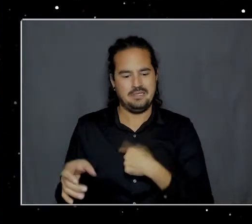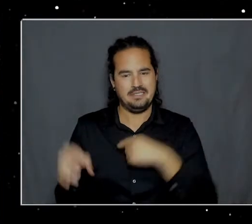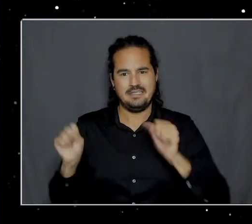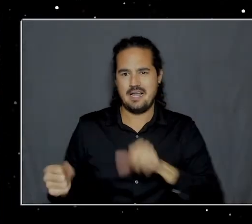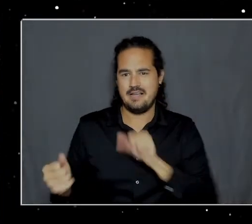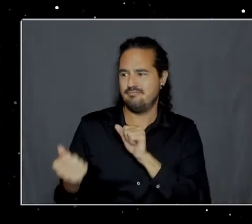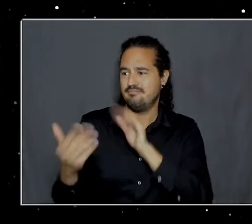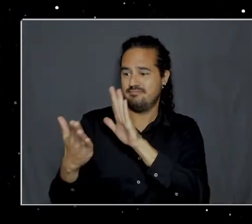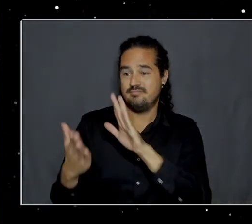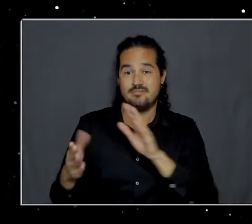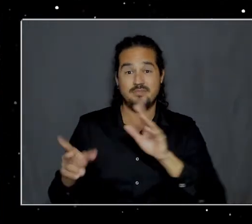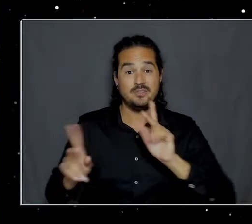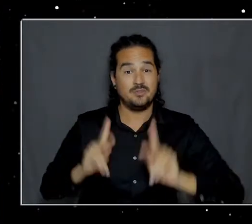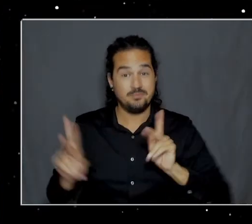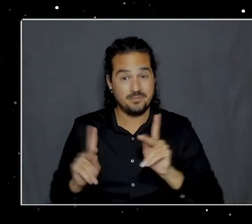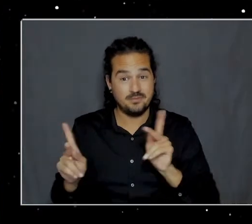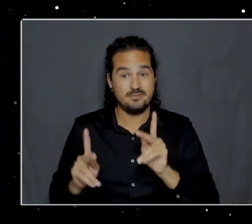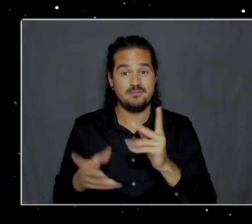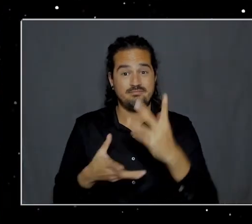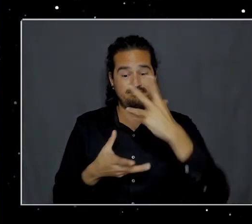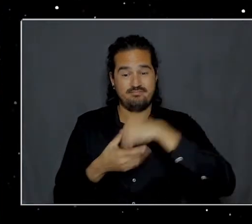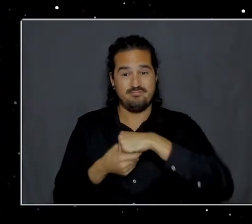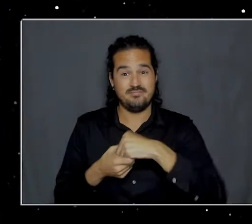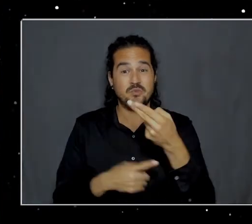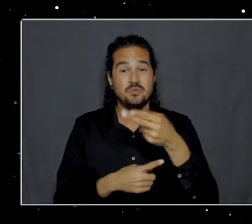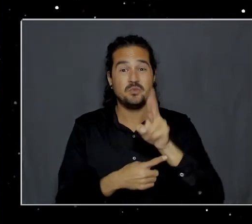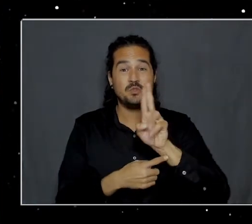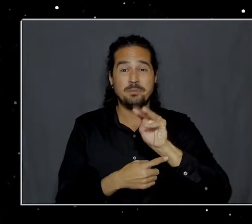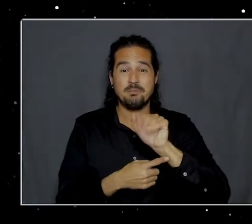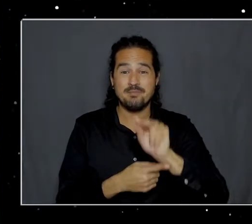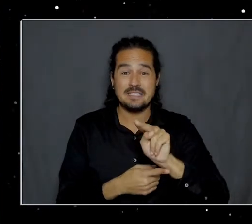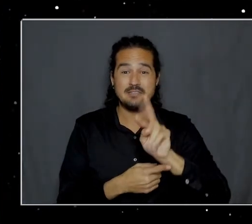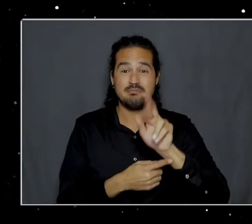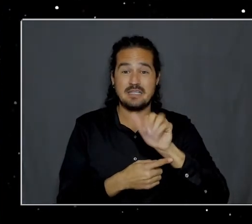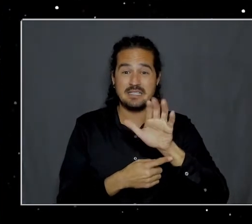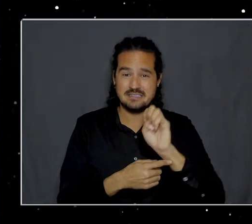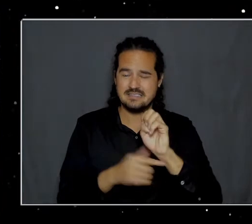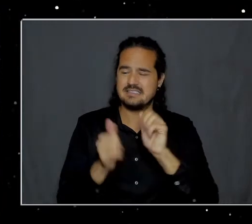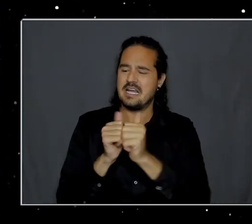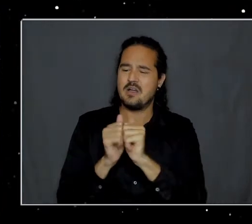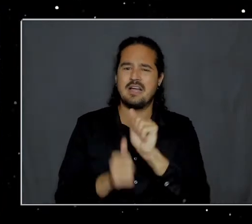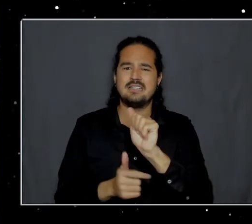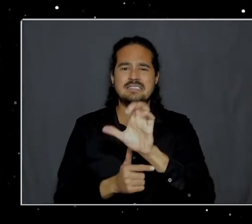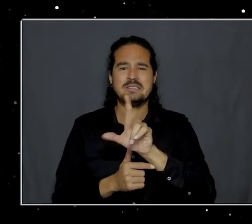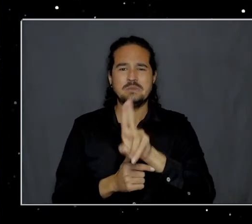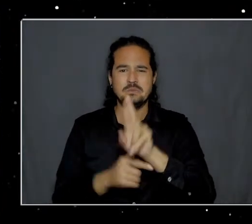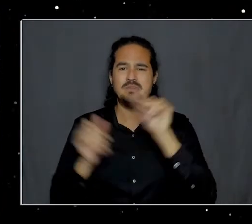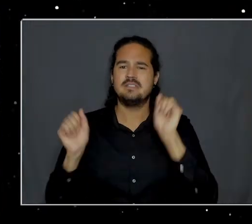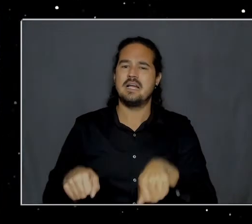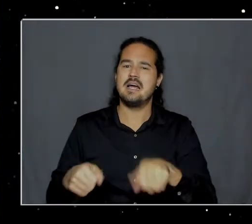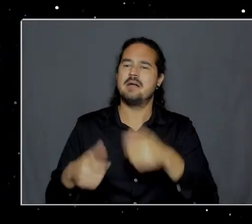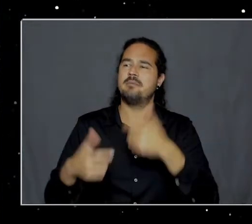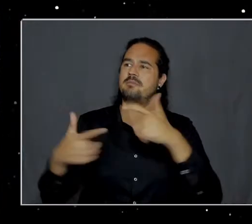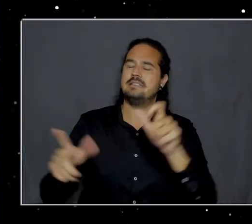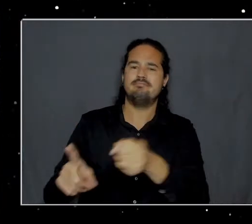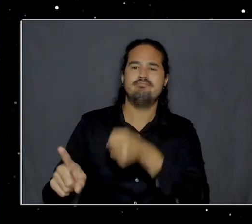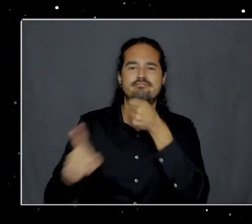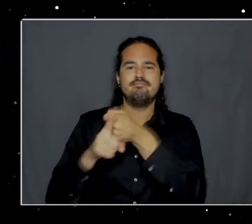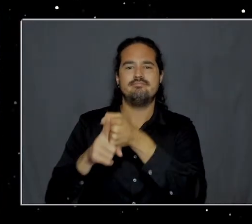WHAT EACH OF US MUST DO AS A HUMAN, AS A PART OF THIS HUMAN